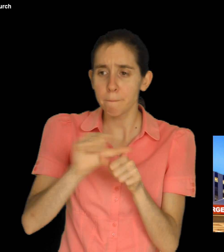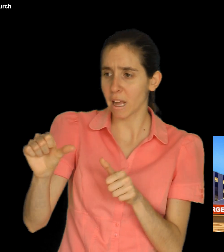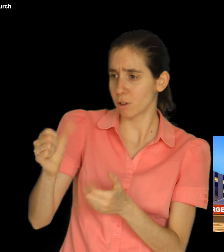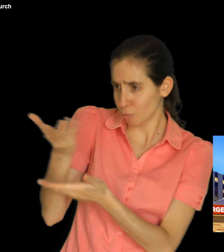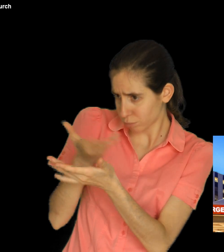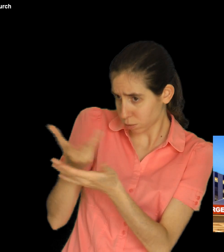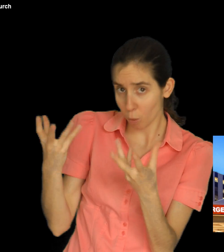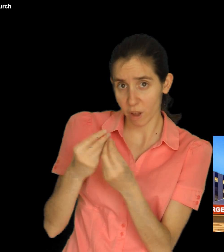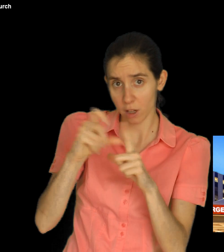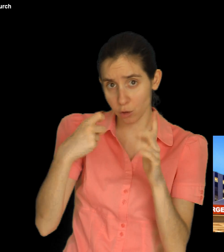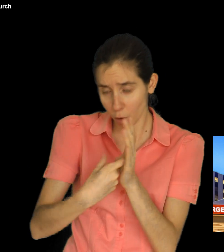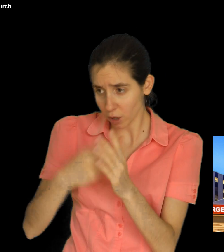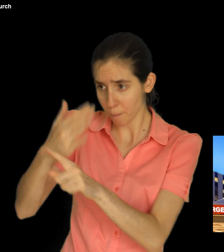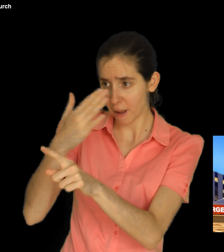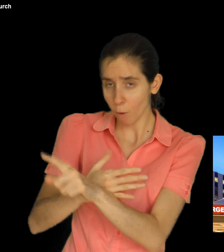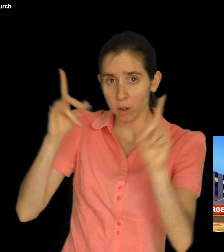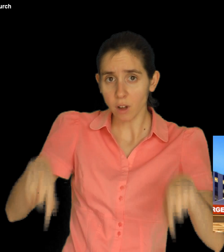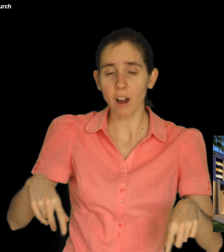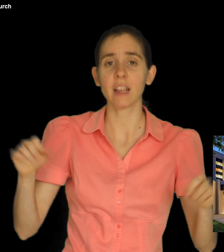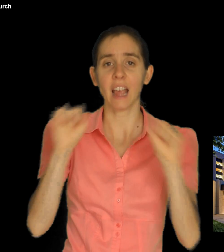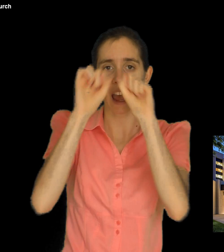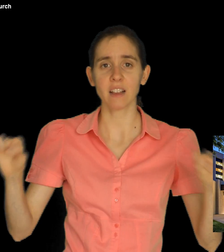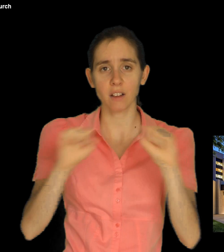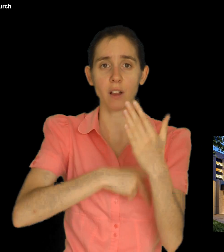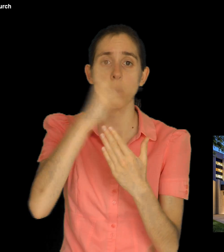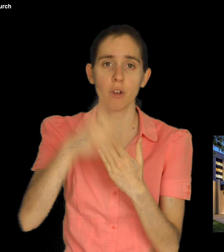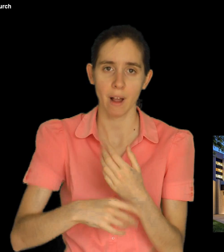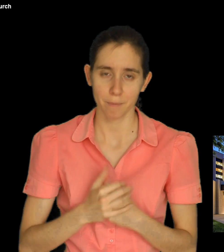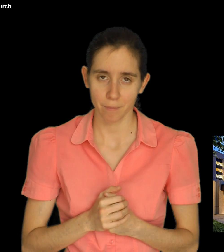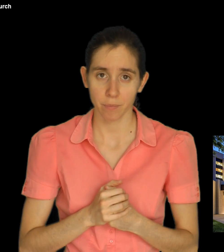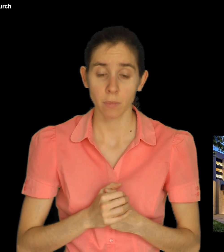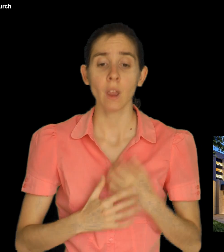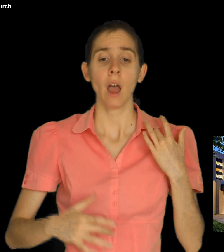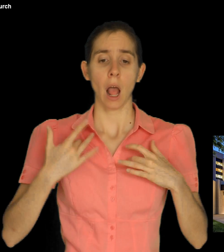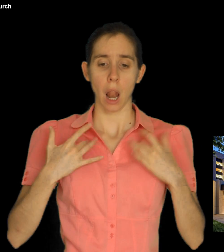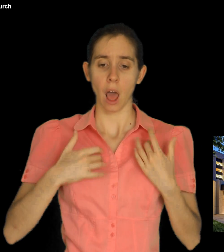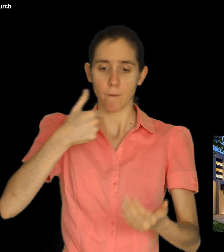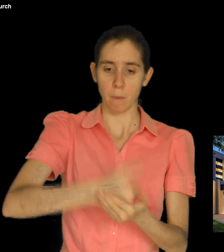beginning any exercise program. A life based on trusting God also helps. It